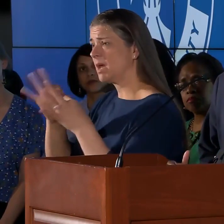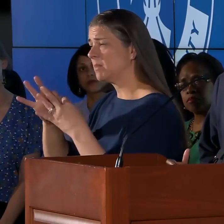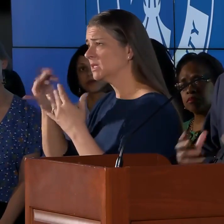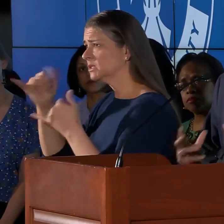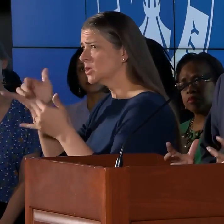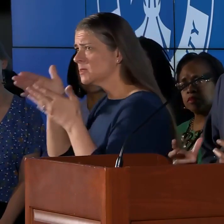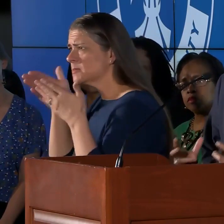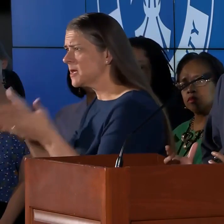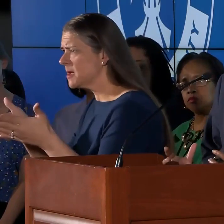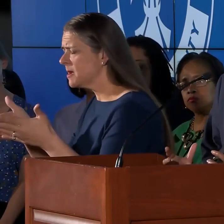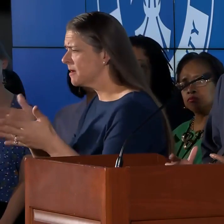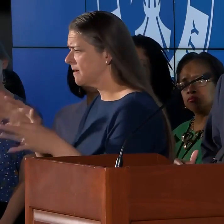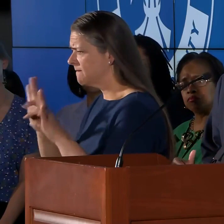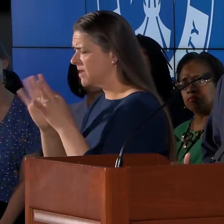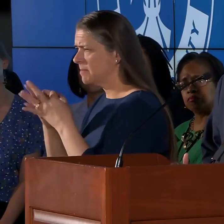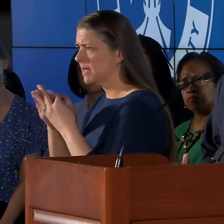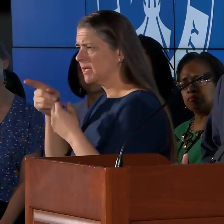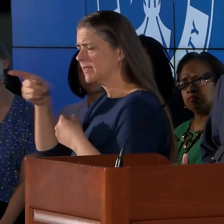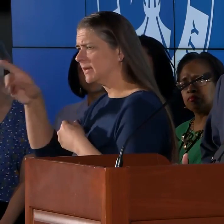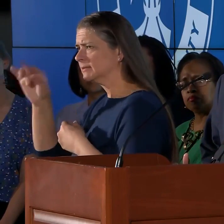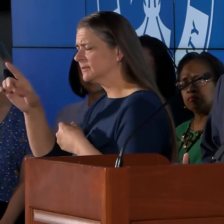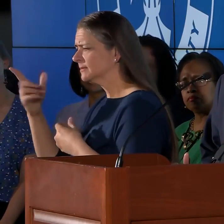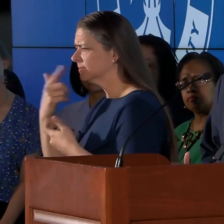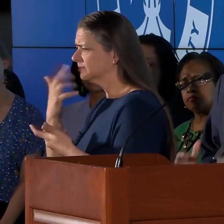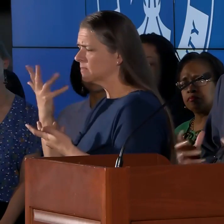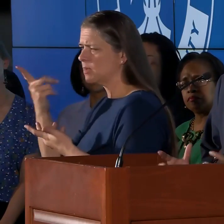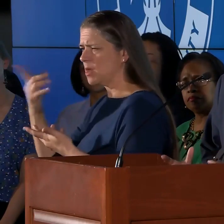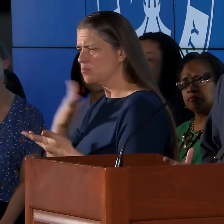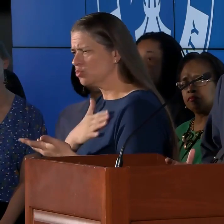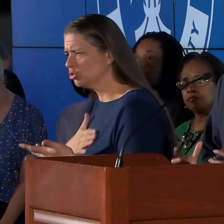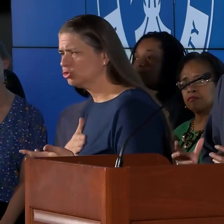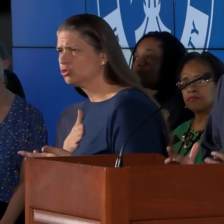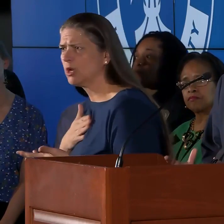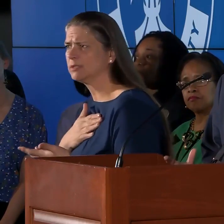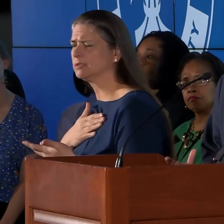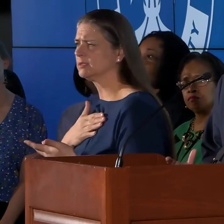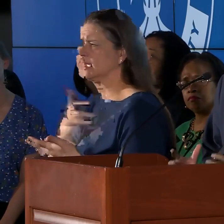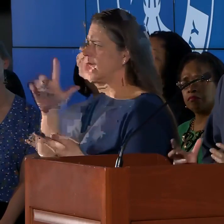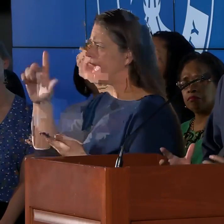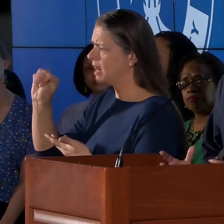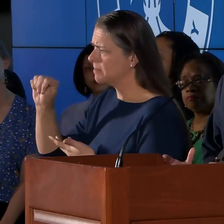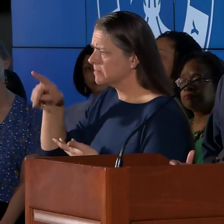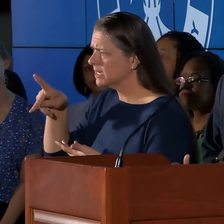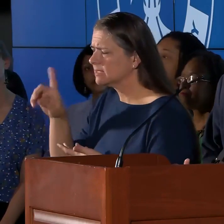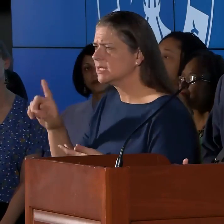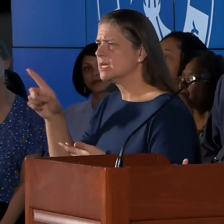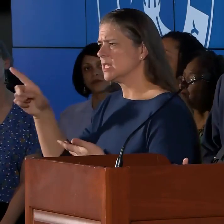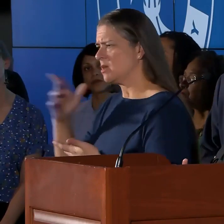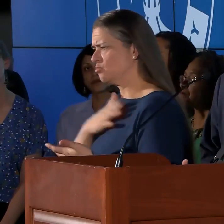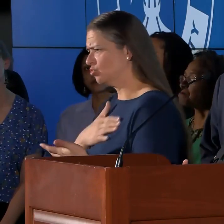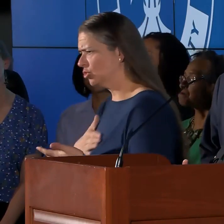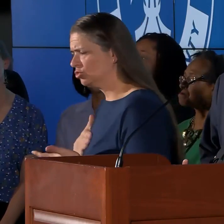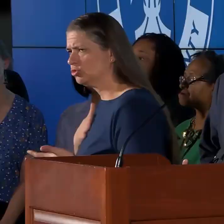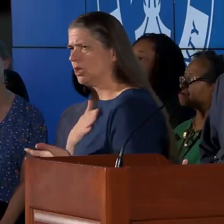were very appreciative of what was done and how L N P D responded today. Um and